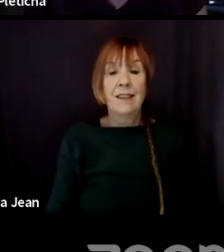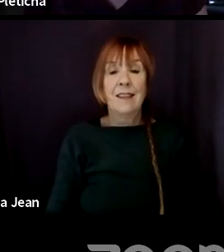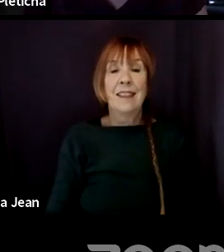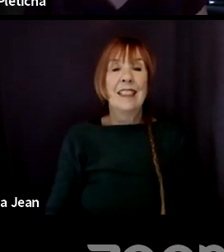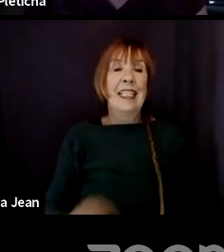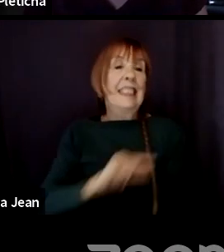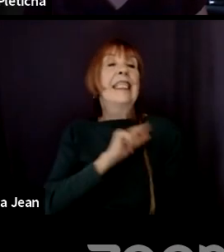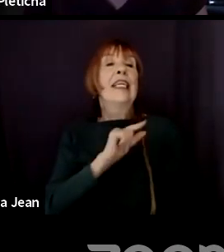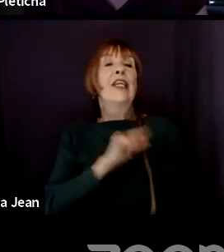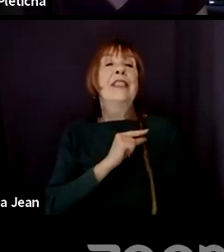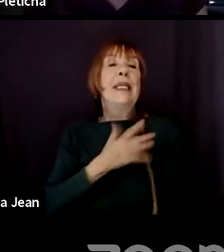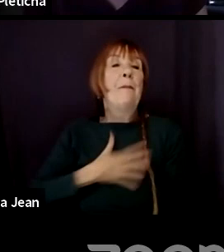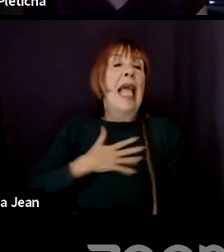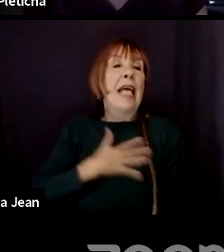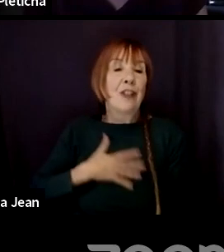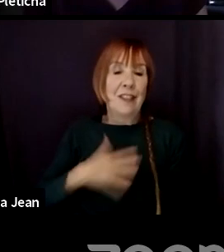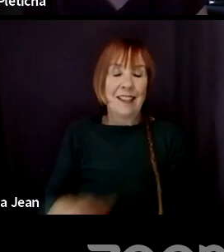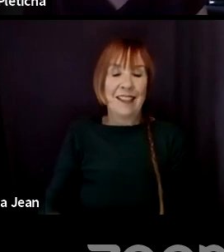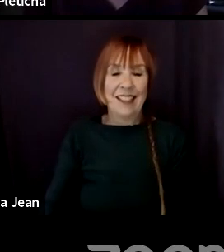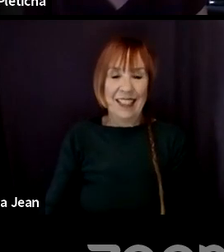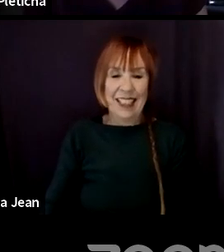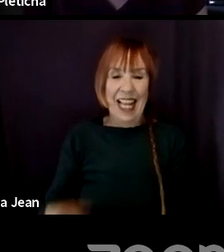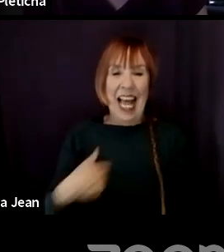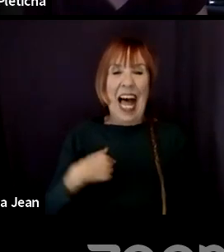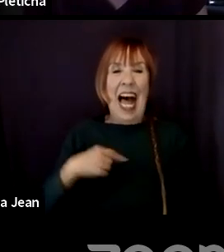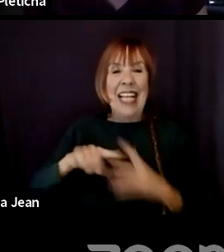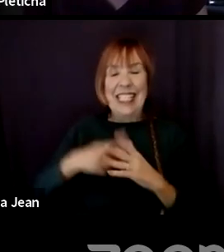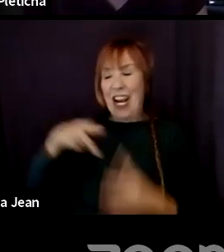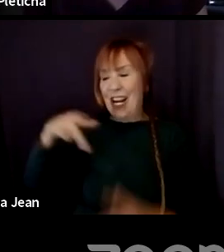I started podcasting with a friend not about writing.